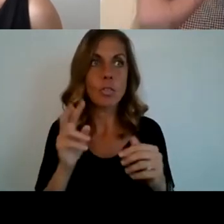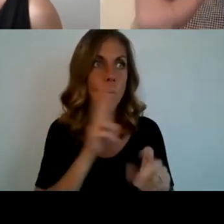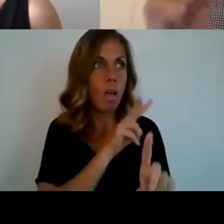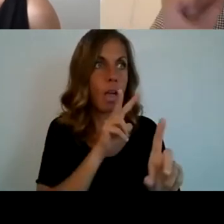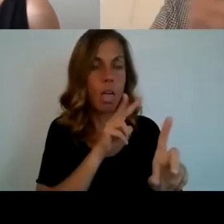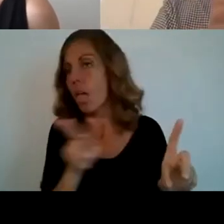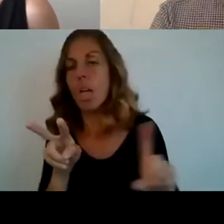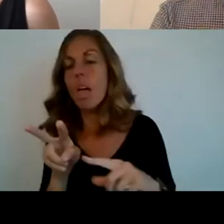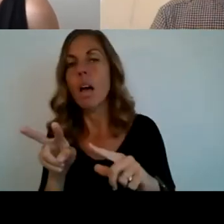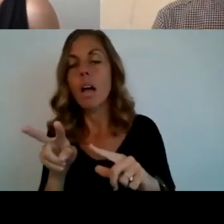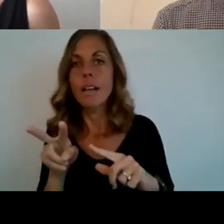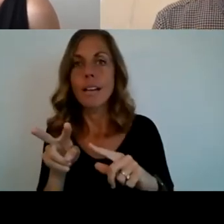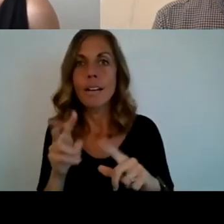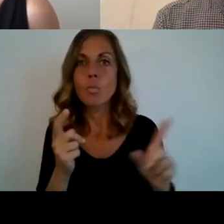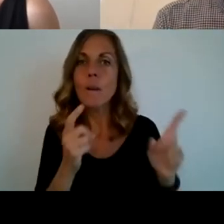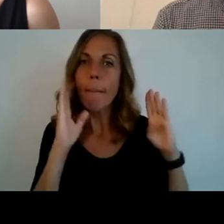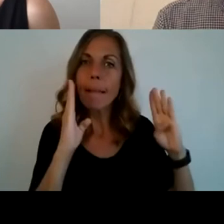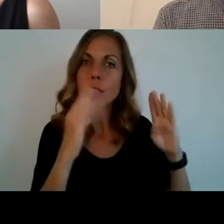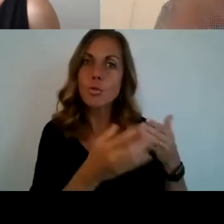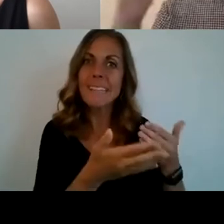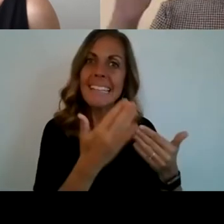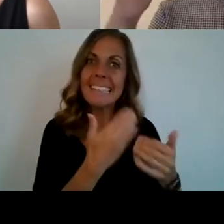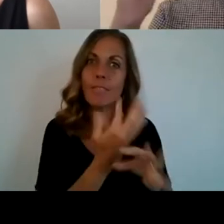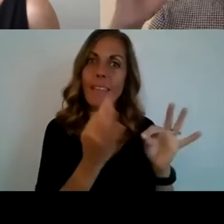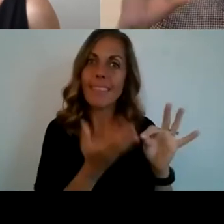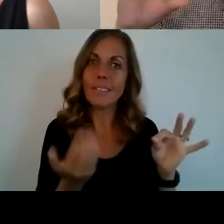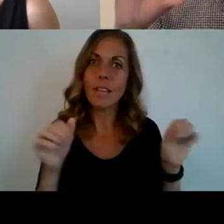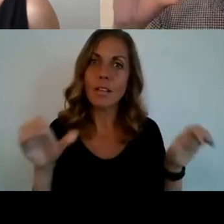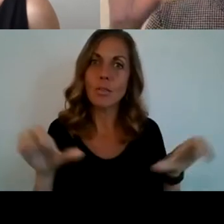the easy free things we can do. And one of the particularly from the perspective of an